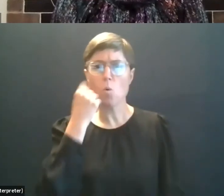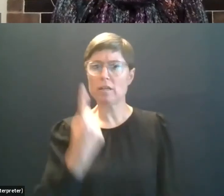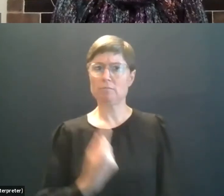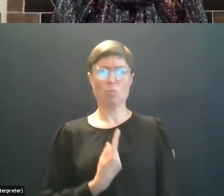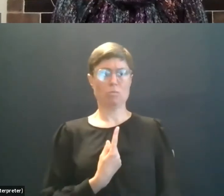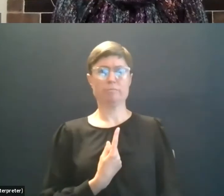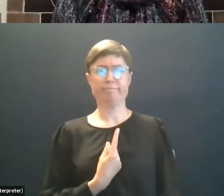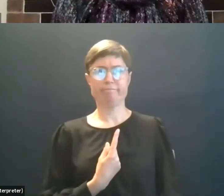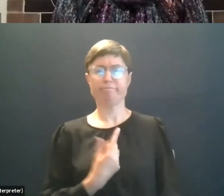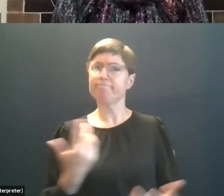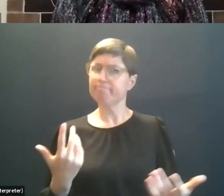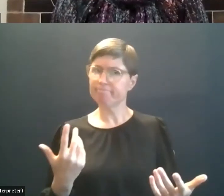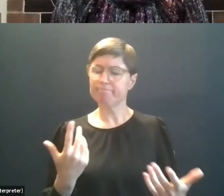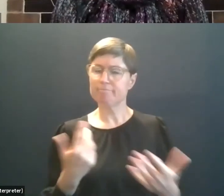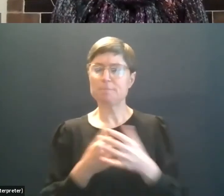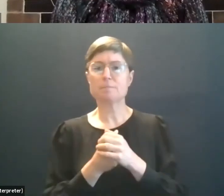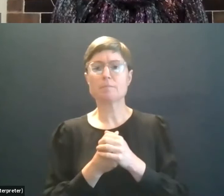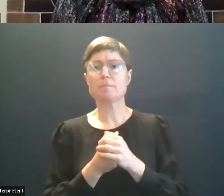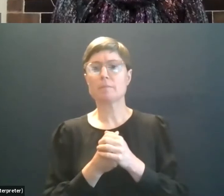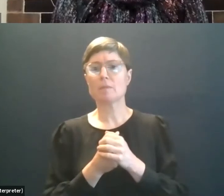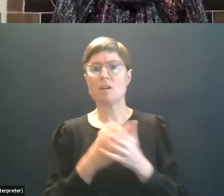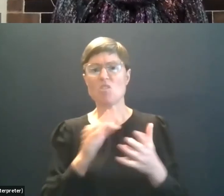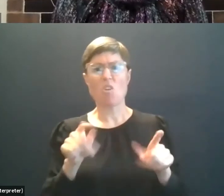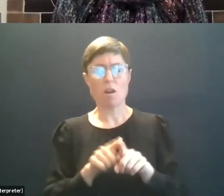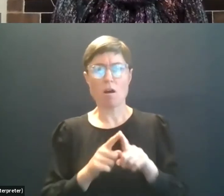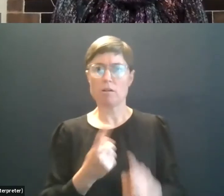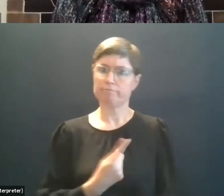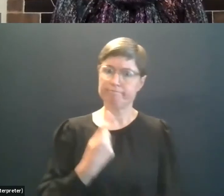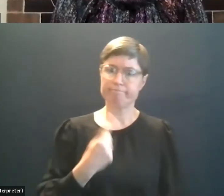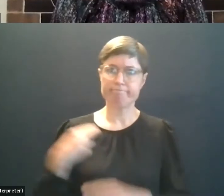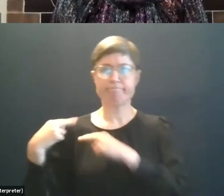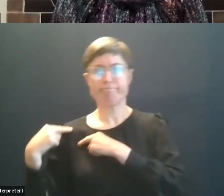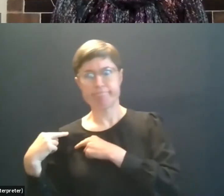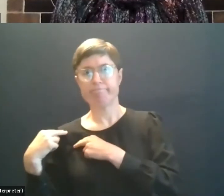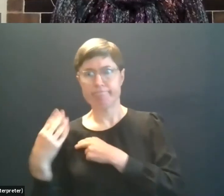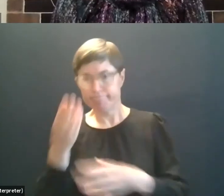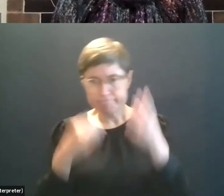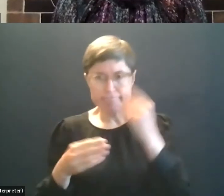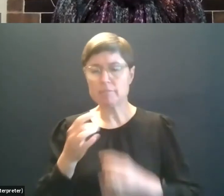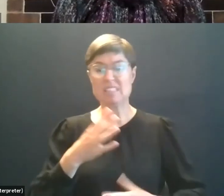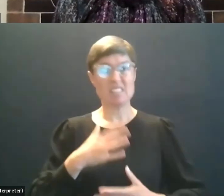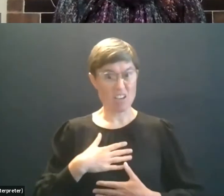so sort of have to sort it for themselves. So those are just some thoughts from me, Kristen.